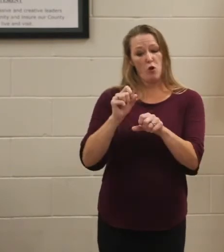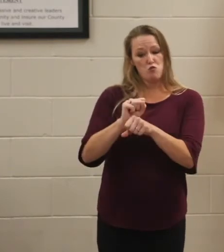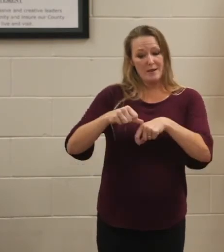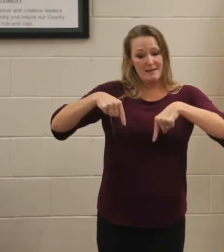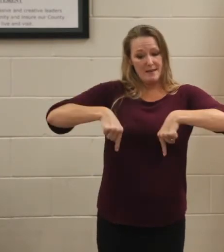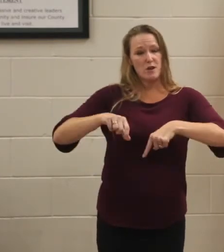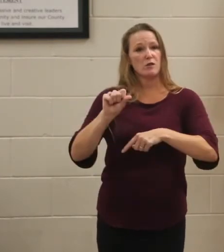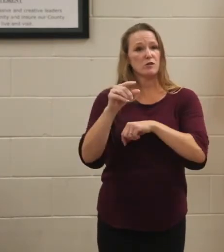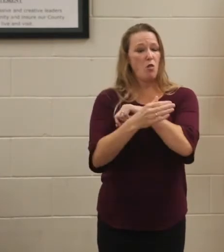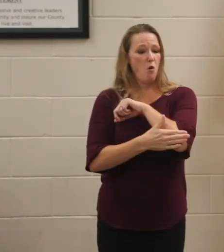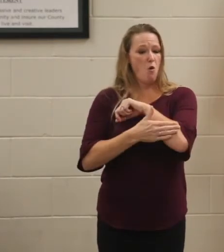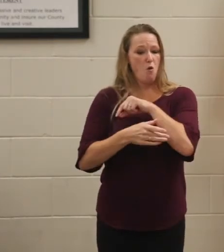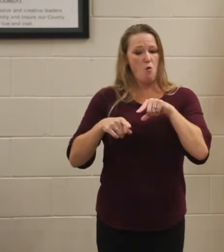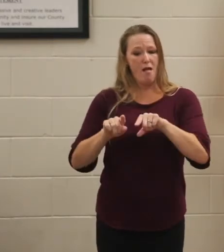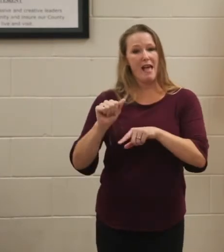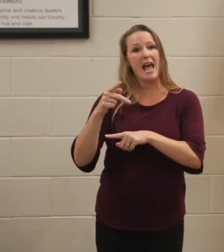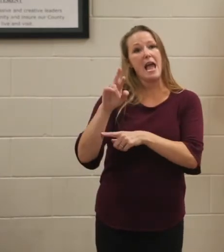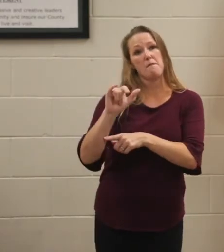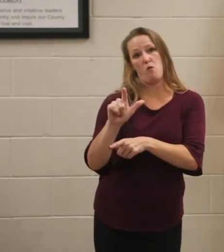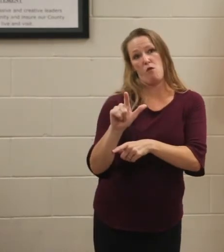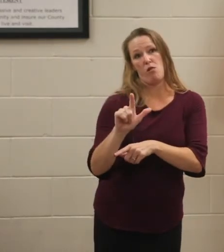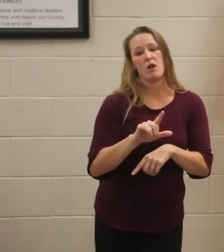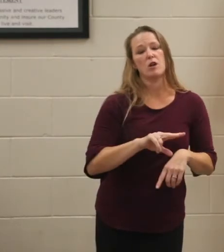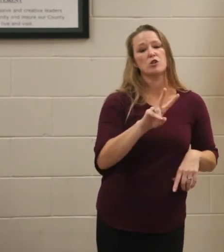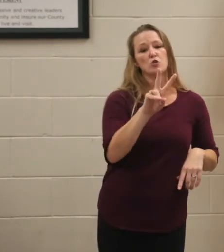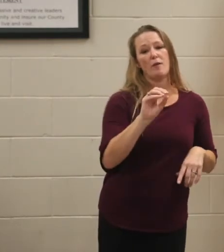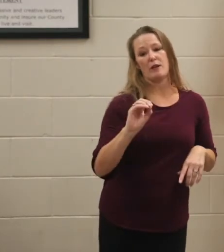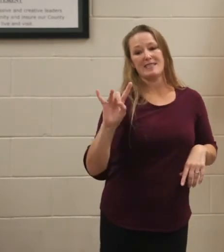April of 2008, where he was hired as a correctional deputy.